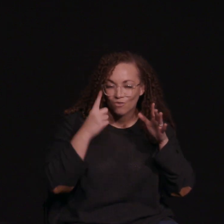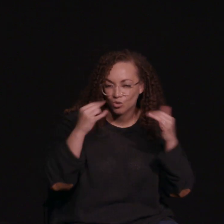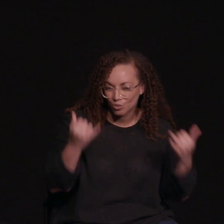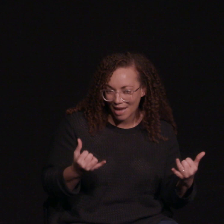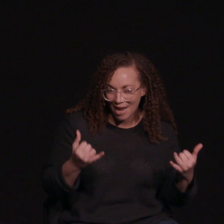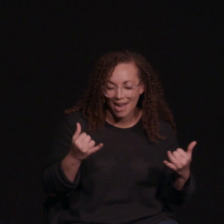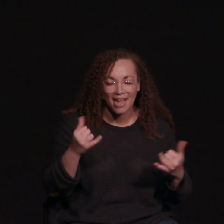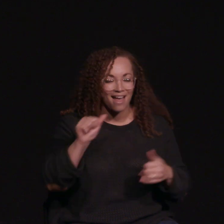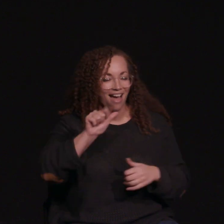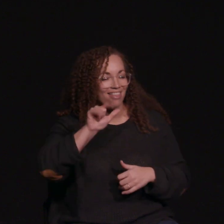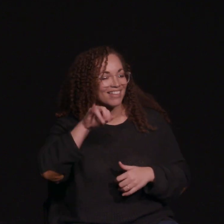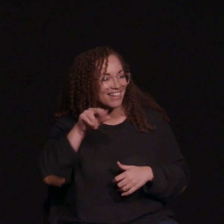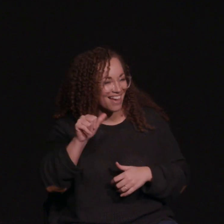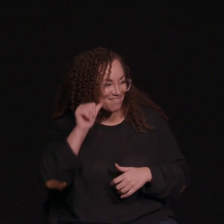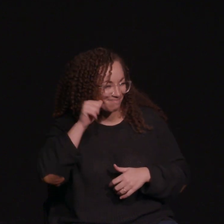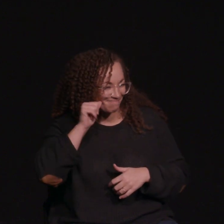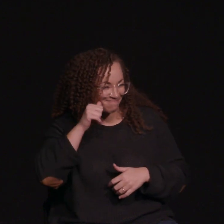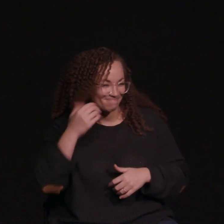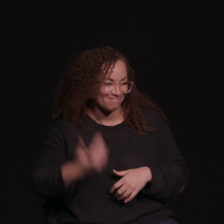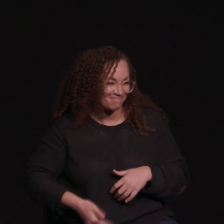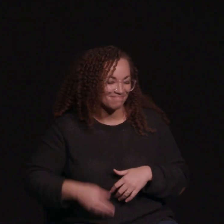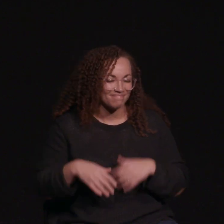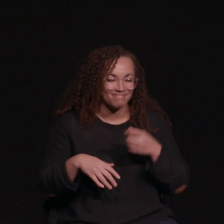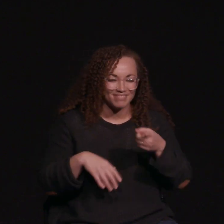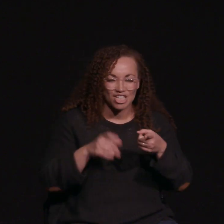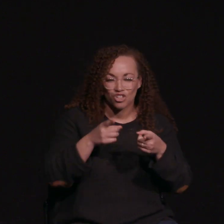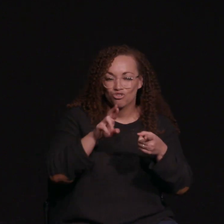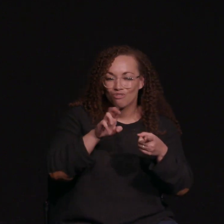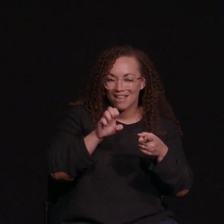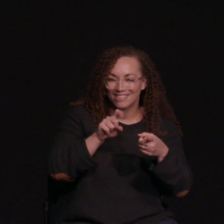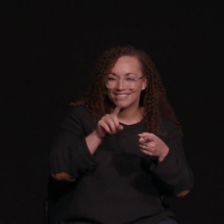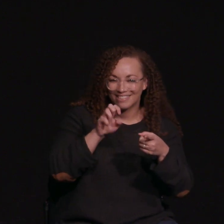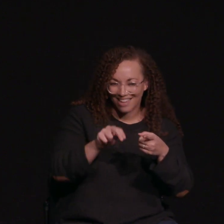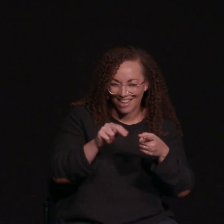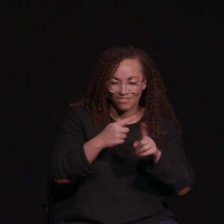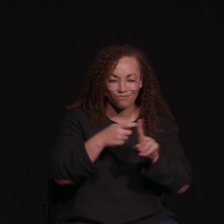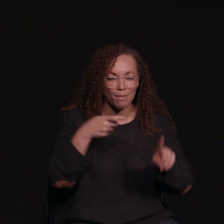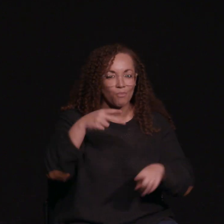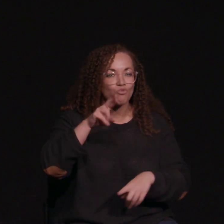Alina to my left, and Dresden on pro bono ASL.